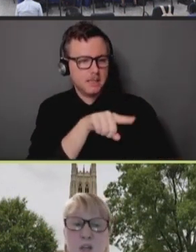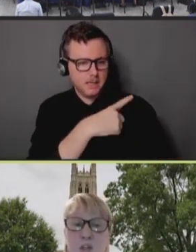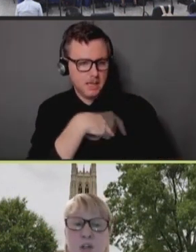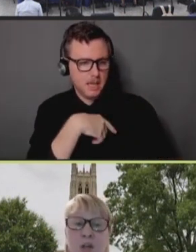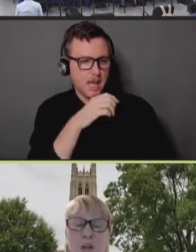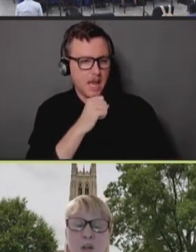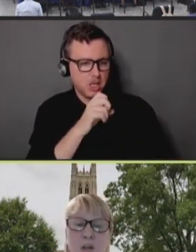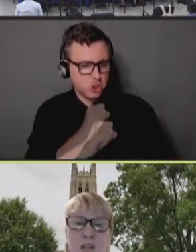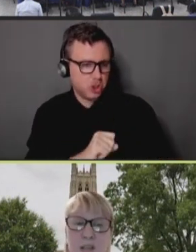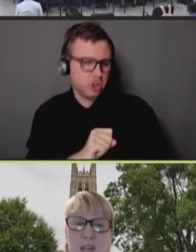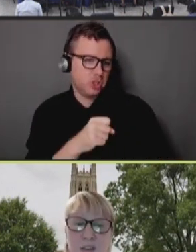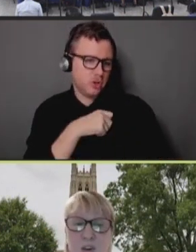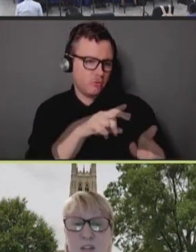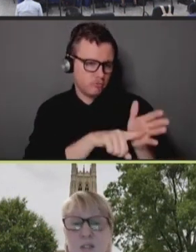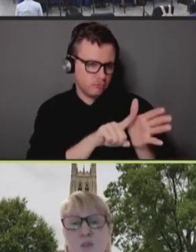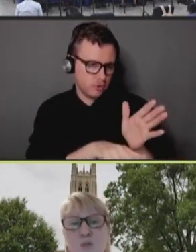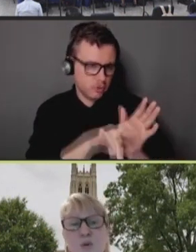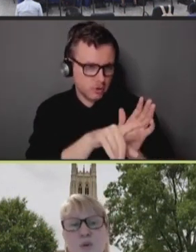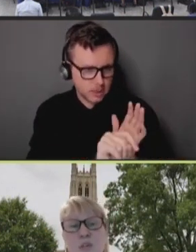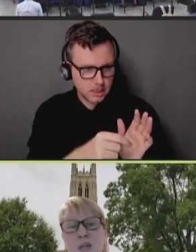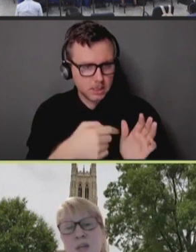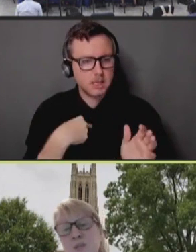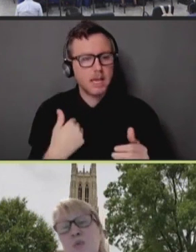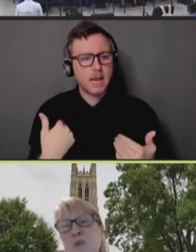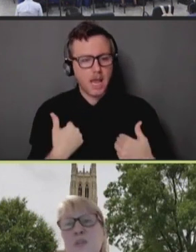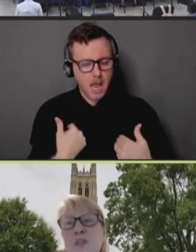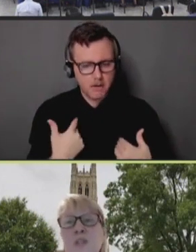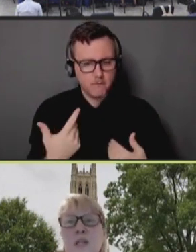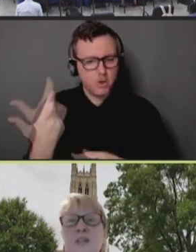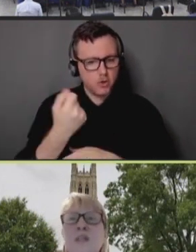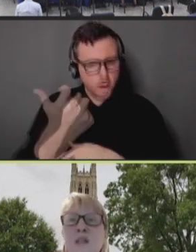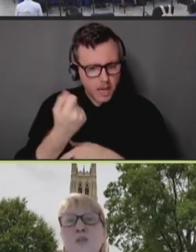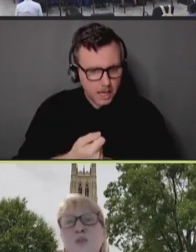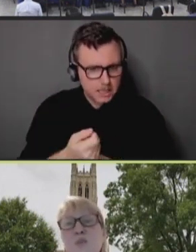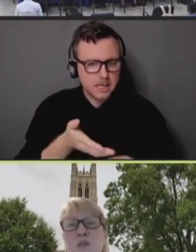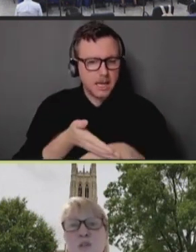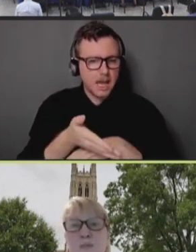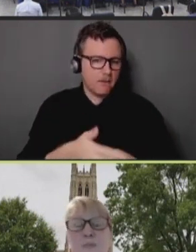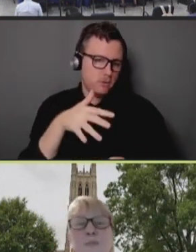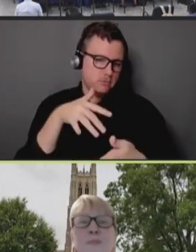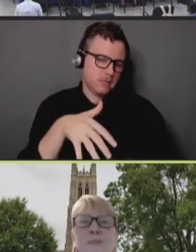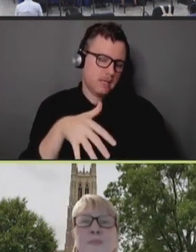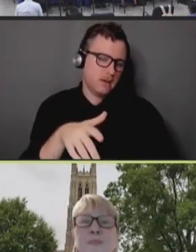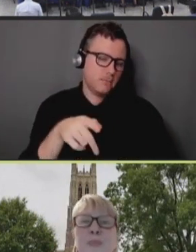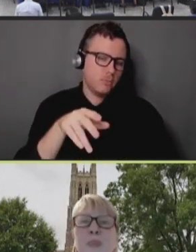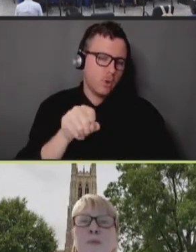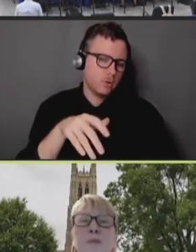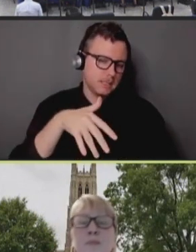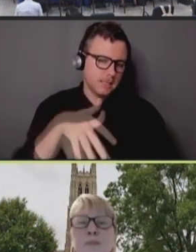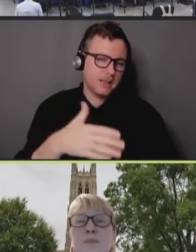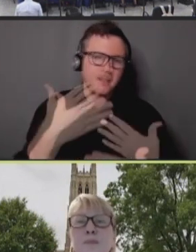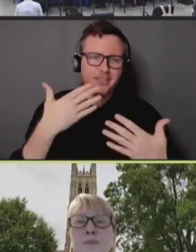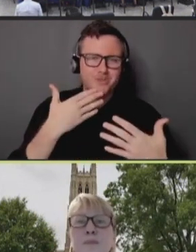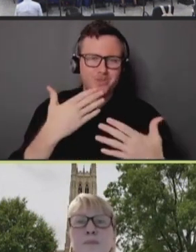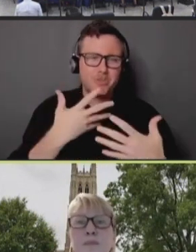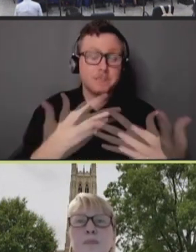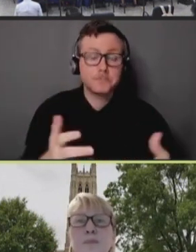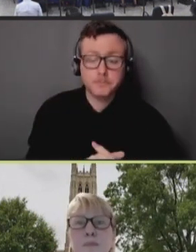of course, in both studies. Thank you so much. Robert Hopkins: Thank you, Dr. Ukraintseva. Svetlana Ukraintseva: [affirmative]